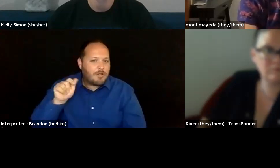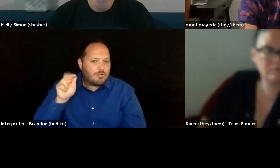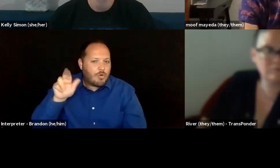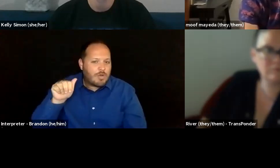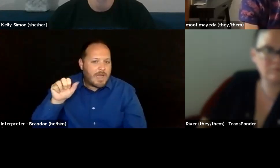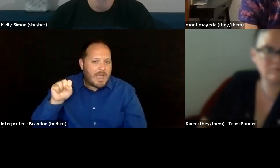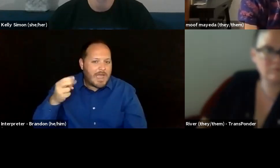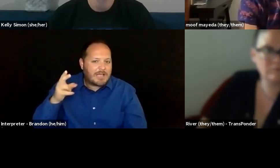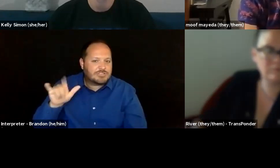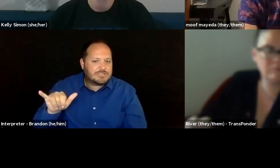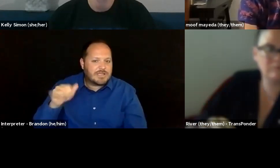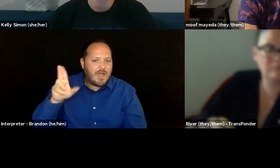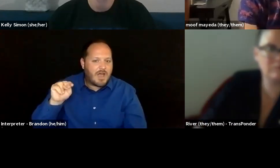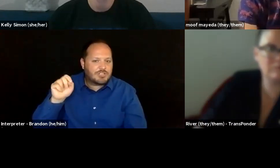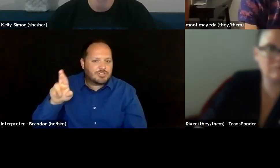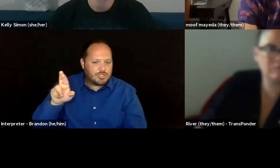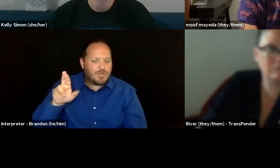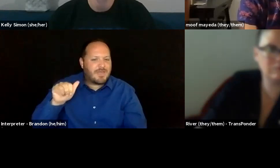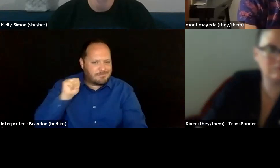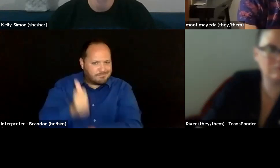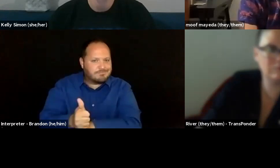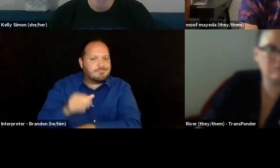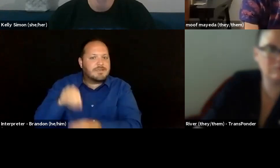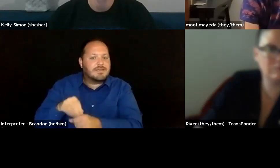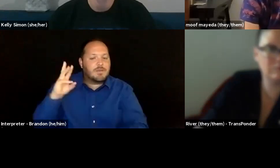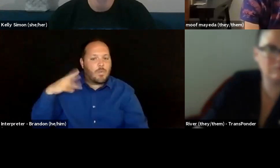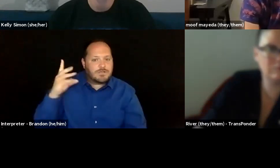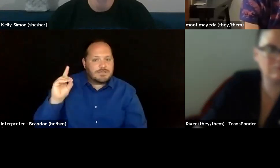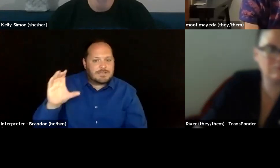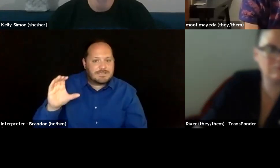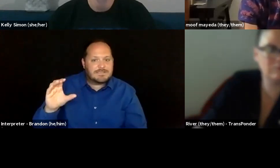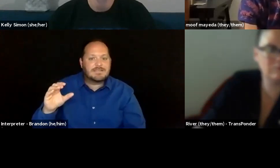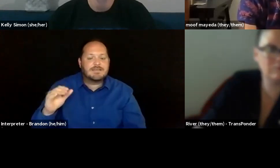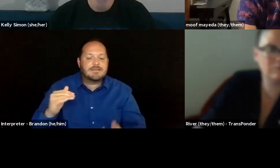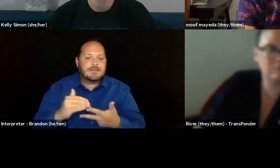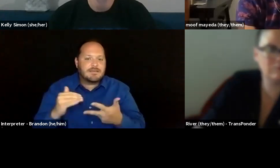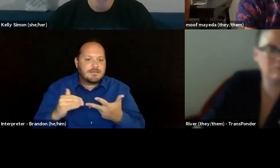allies. Located both here in Portland and Seattle.